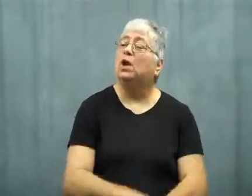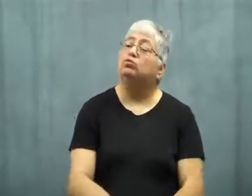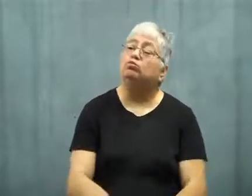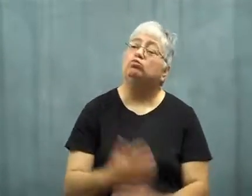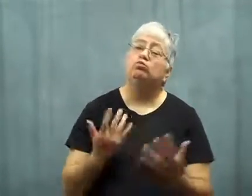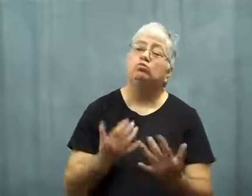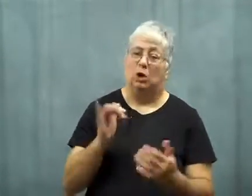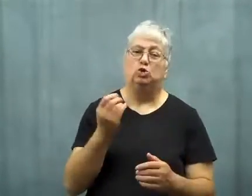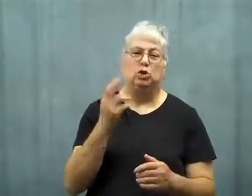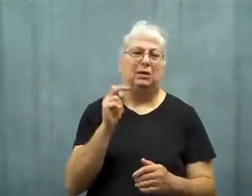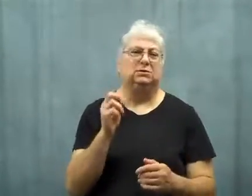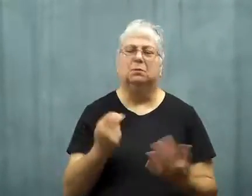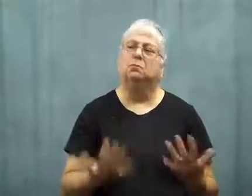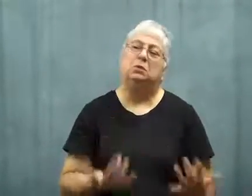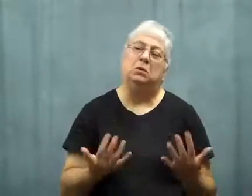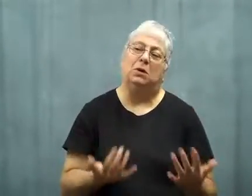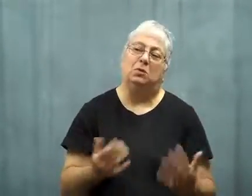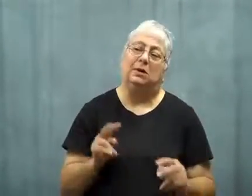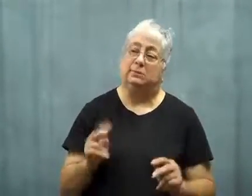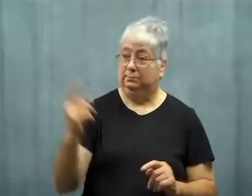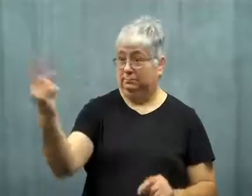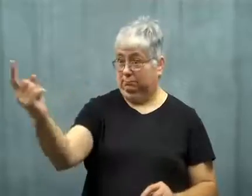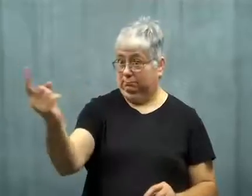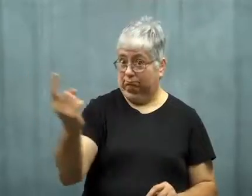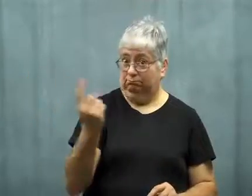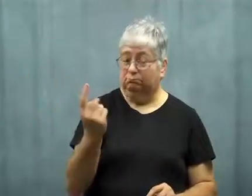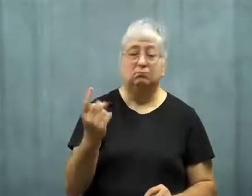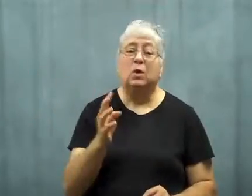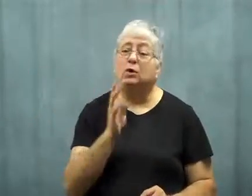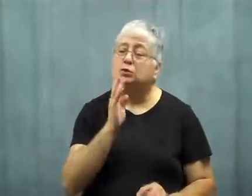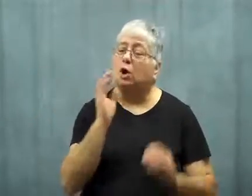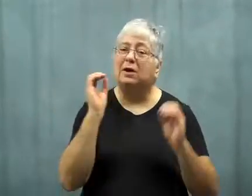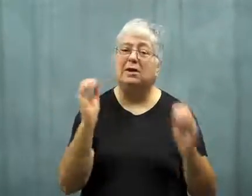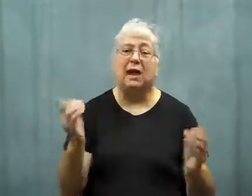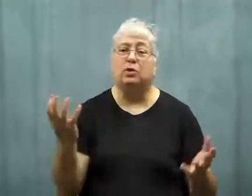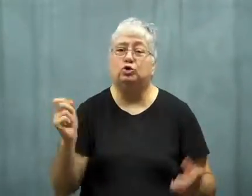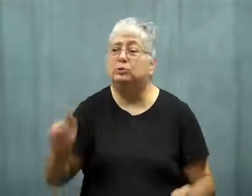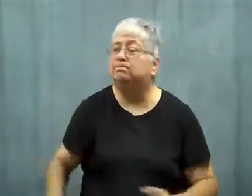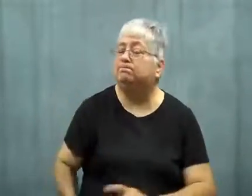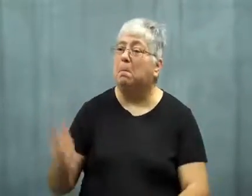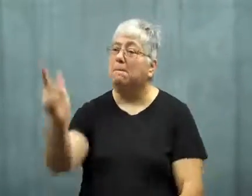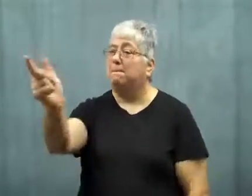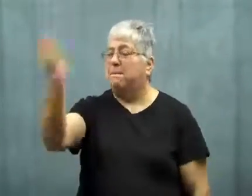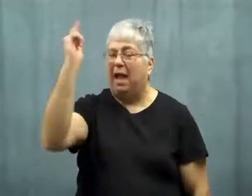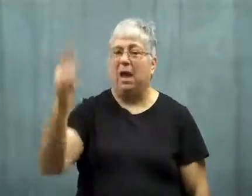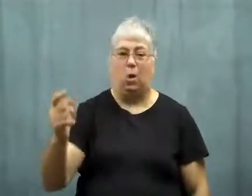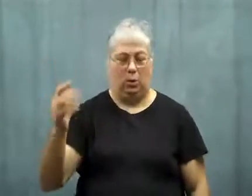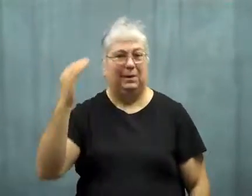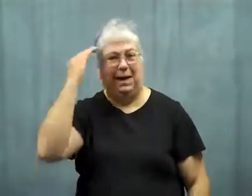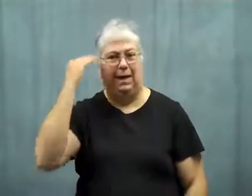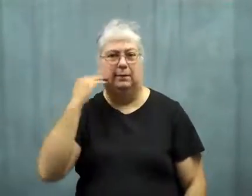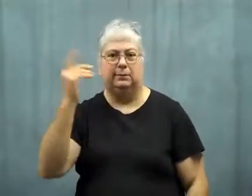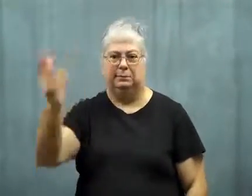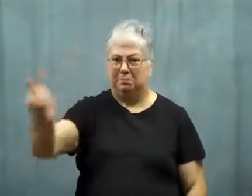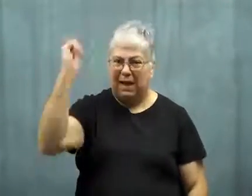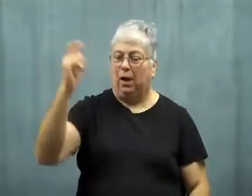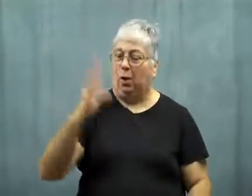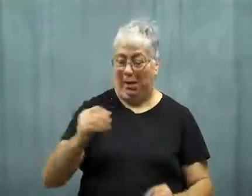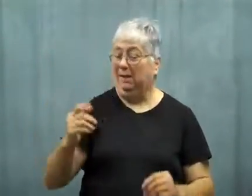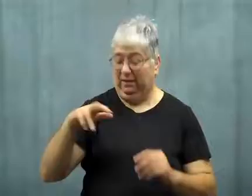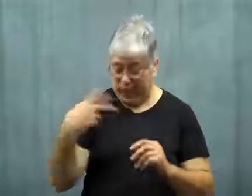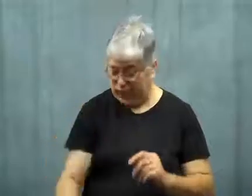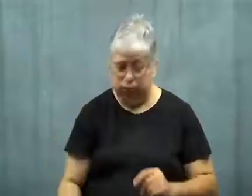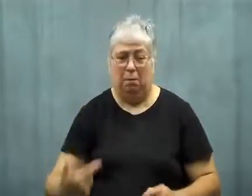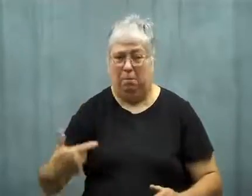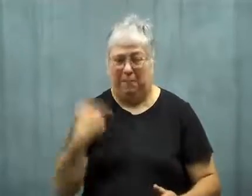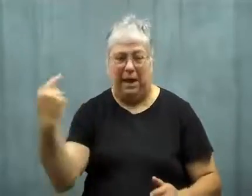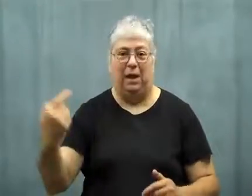Johnson waited, and when Ercolino showed up, he didn't say anything,